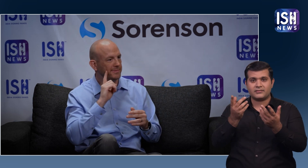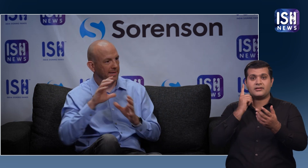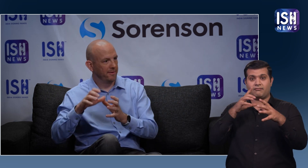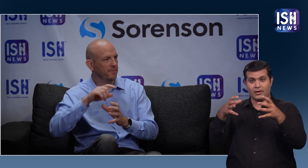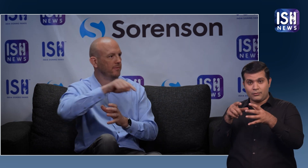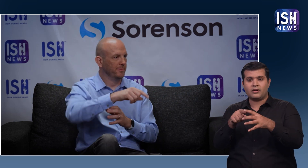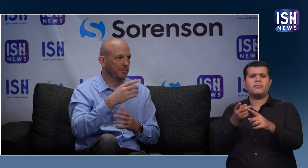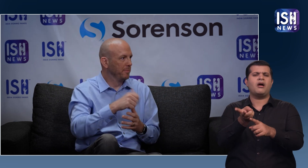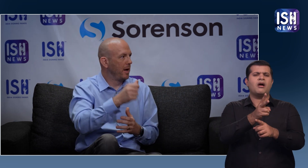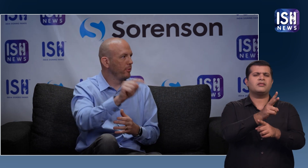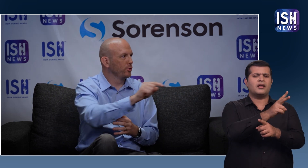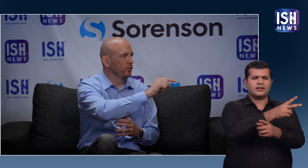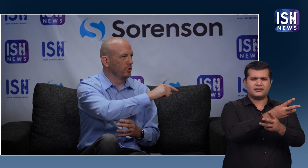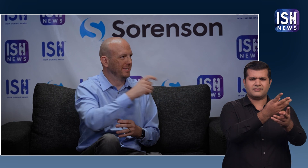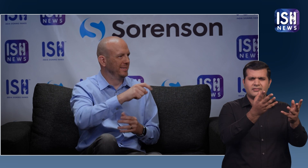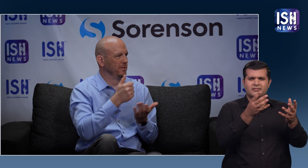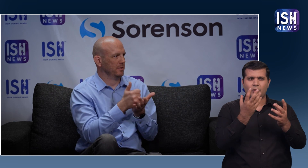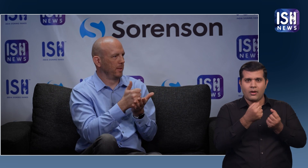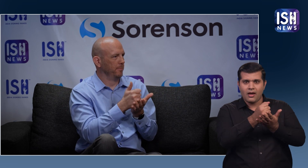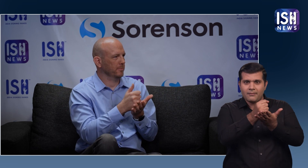Deaf Communities and may be other communities need help.